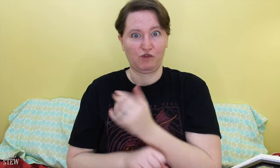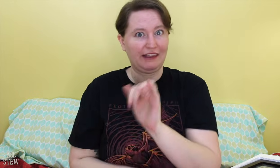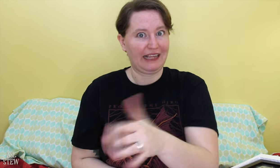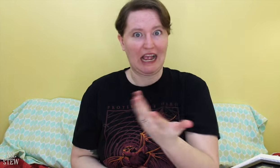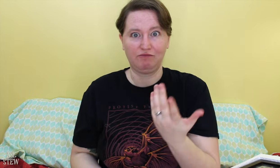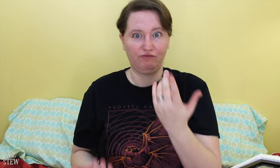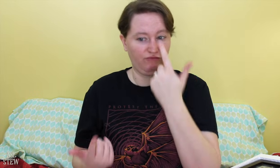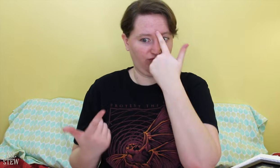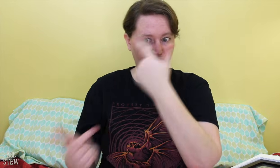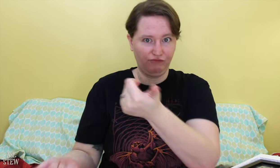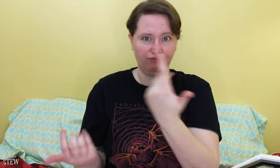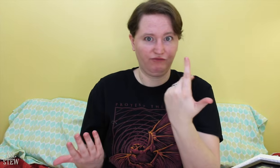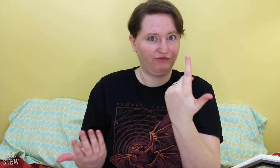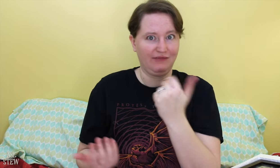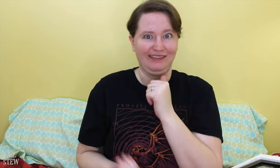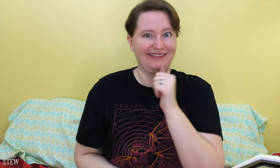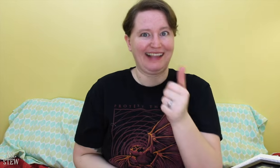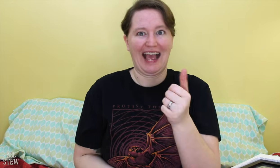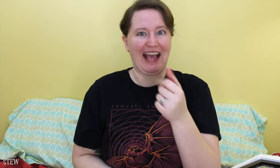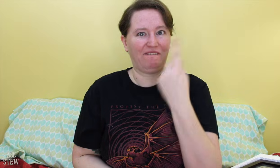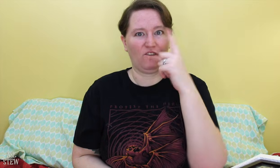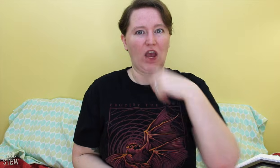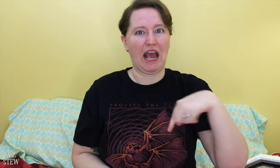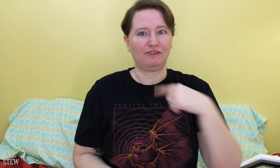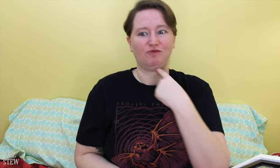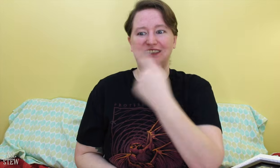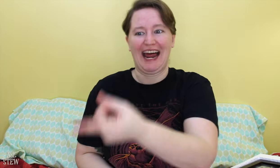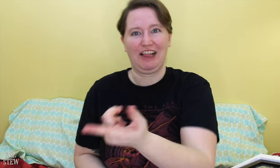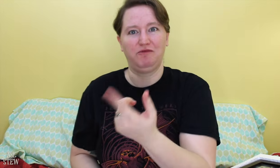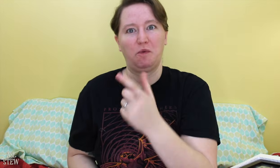fits them, then that's fine. They can go ahead and use that. That's up to them.